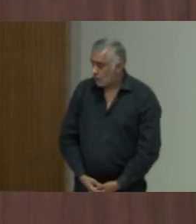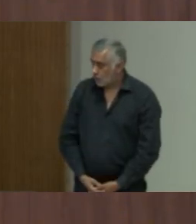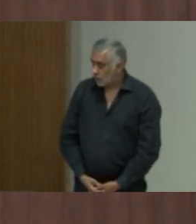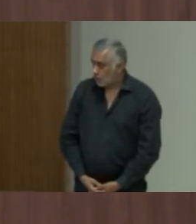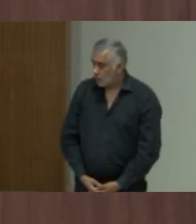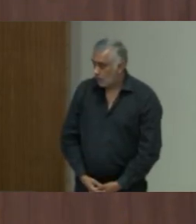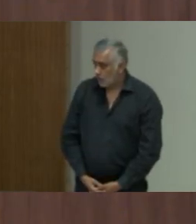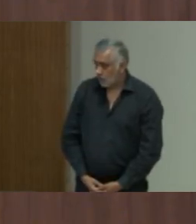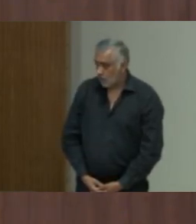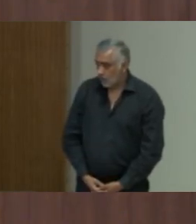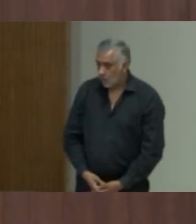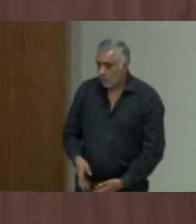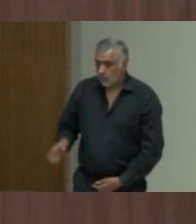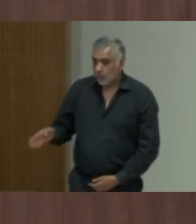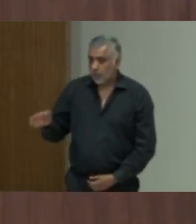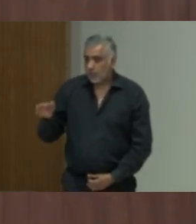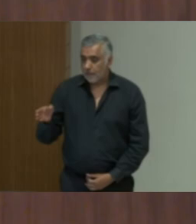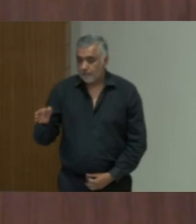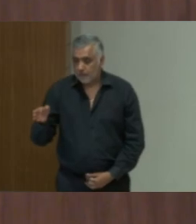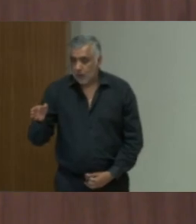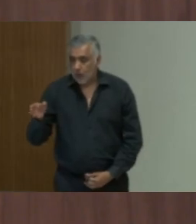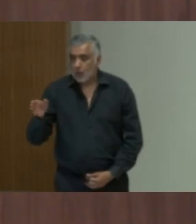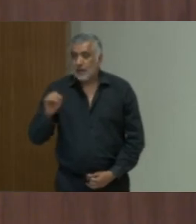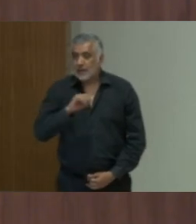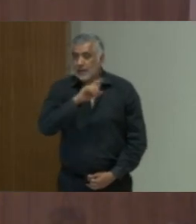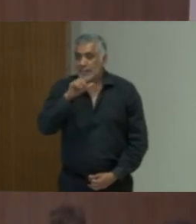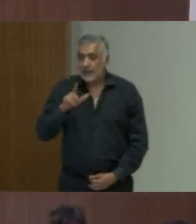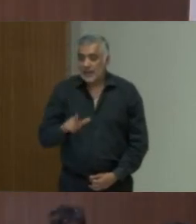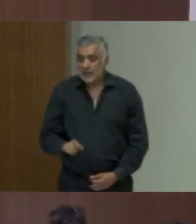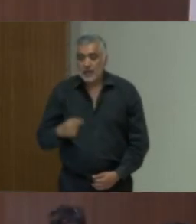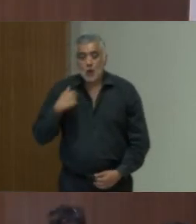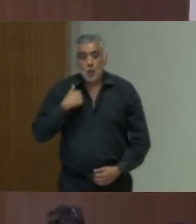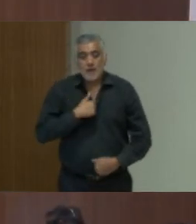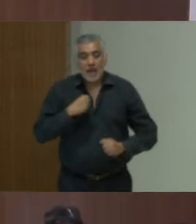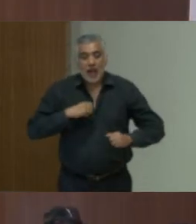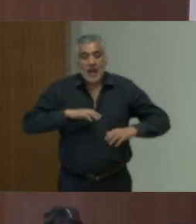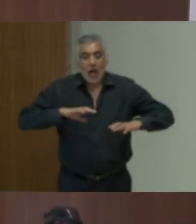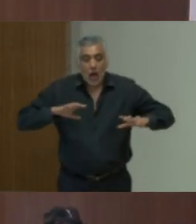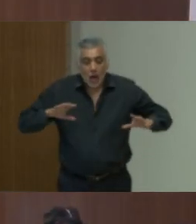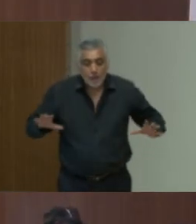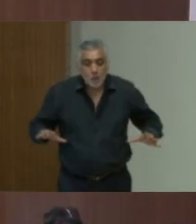fantastic. I'll just summarise it down. That in Italy, there has been a movement within some religious orders,